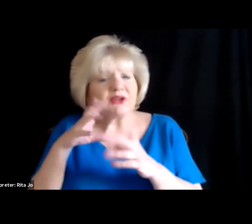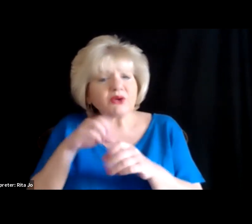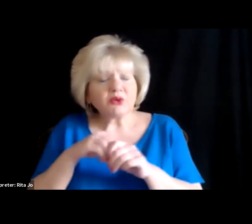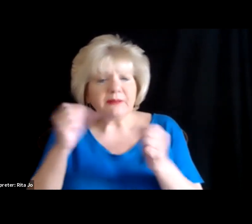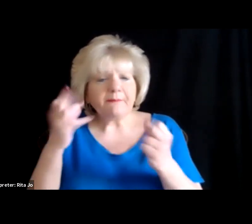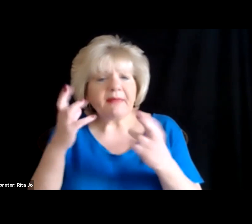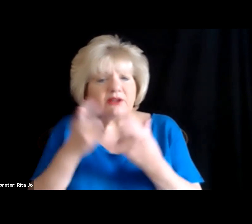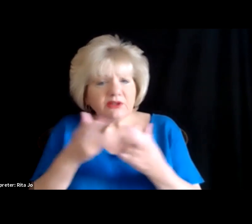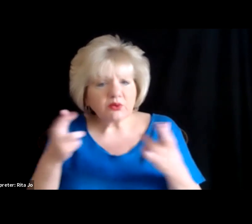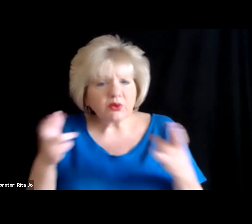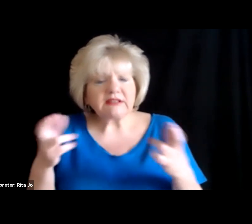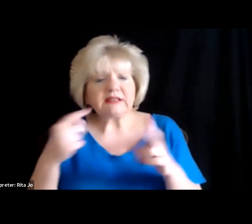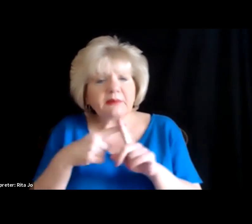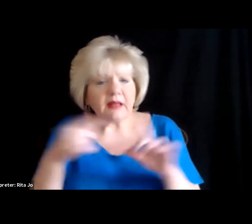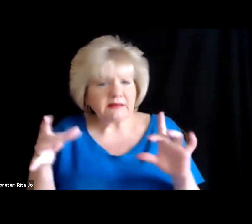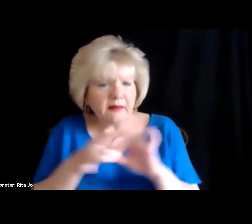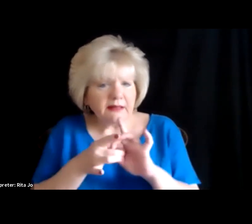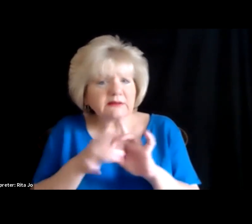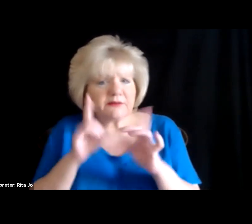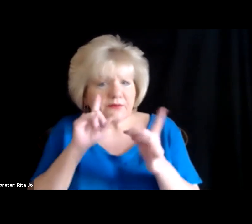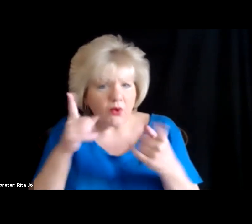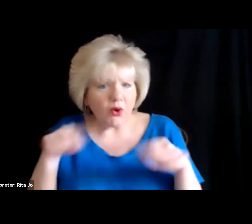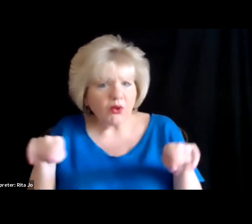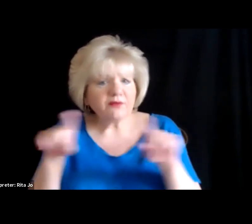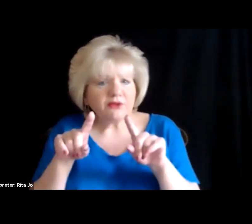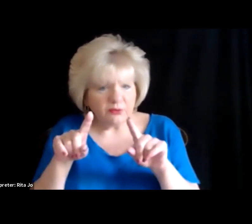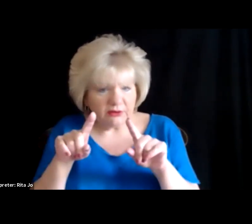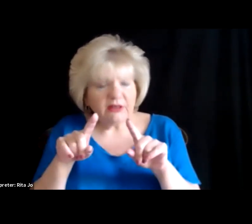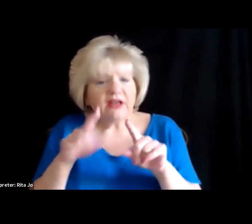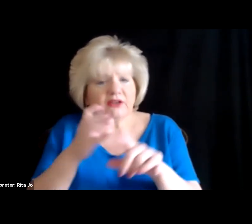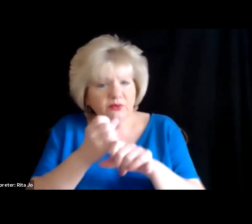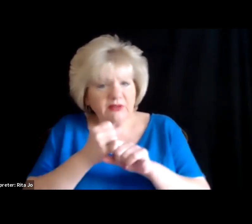links for you to get support in this area of assistive